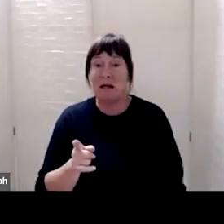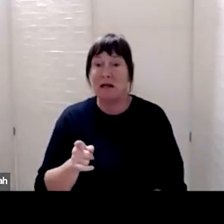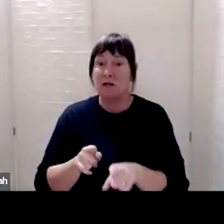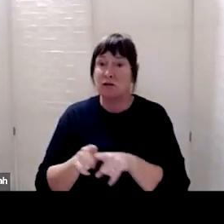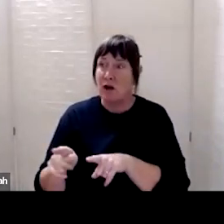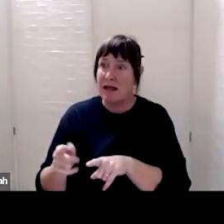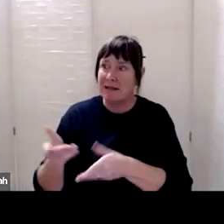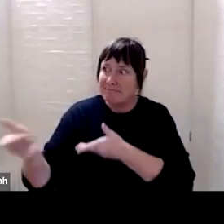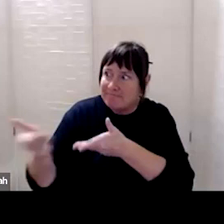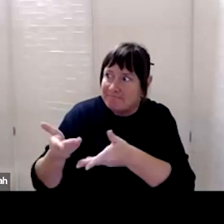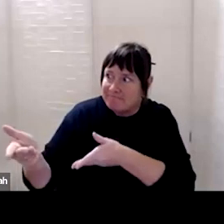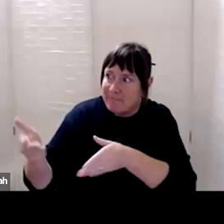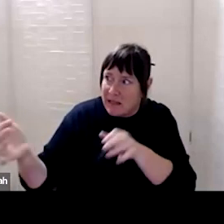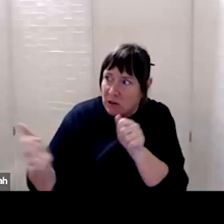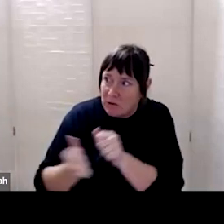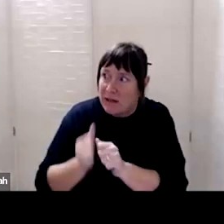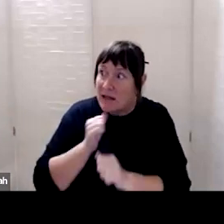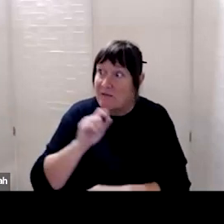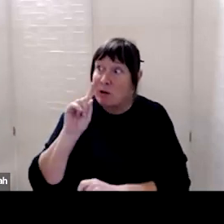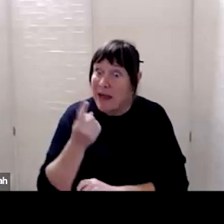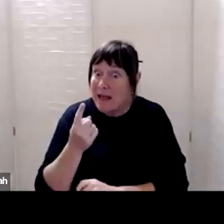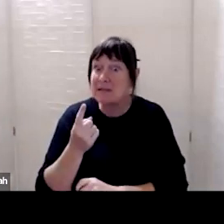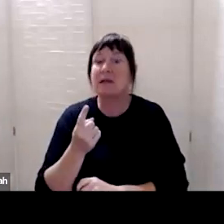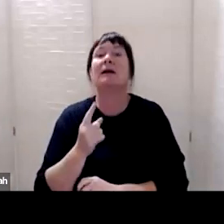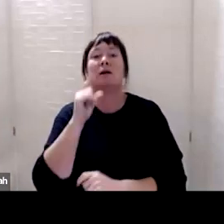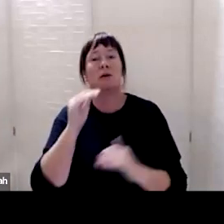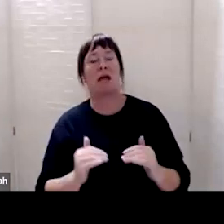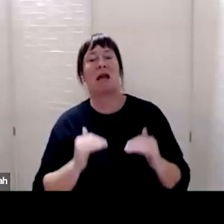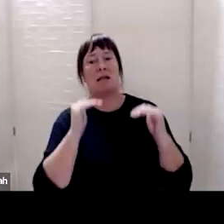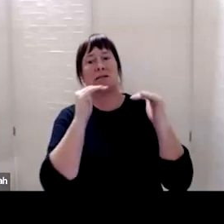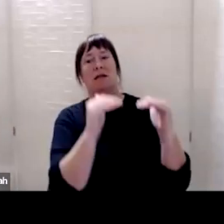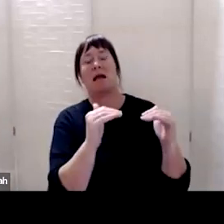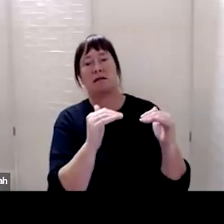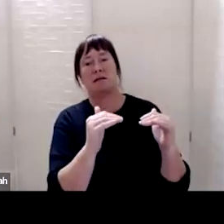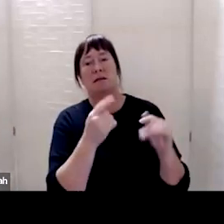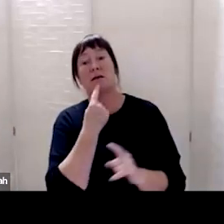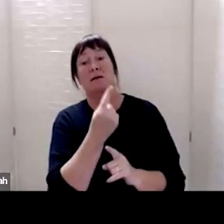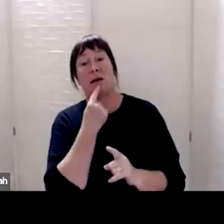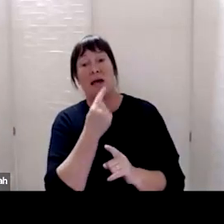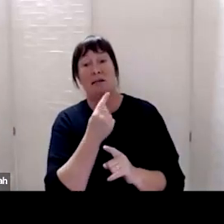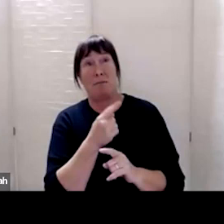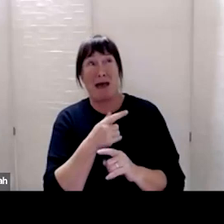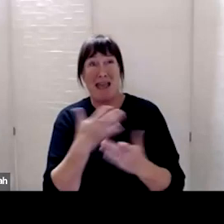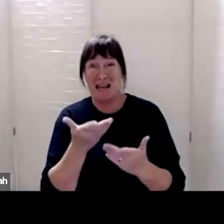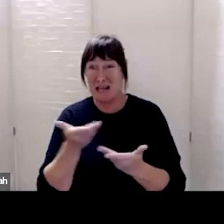If you can’t, you can actually escalate a complaint about any service provider, it doesn’t have to be a host.